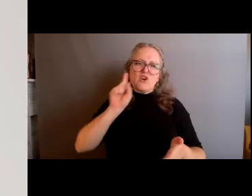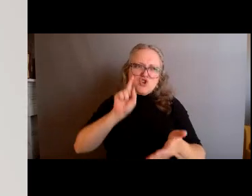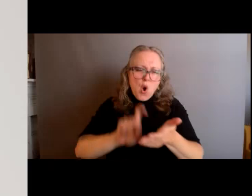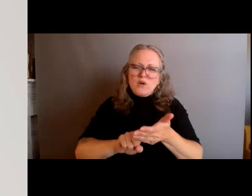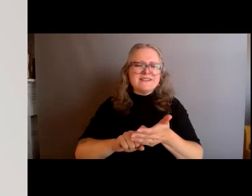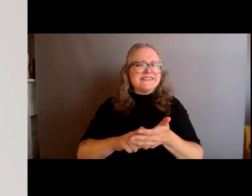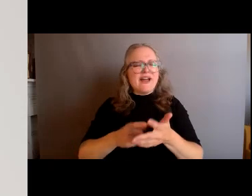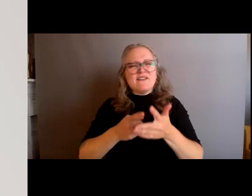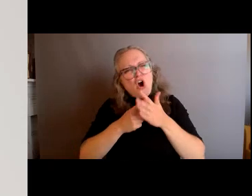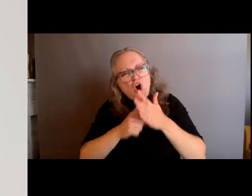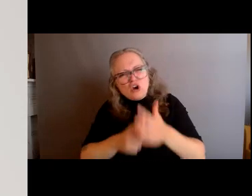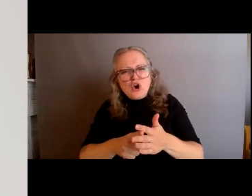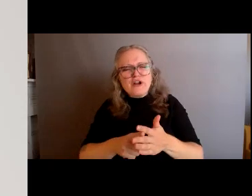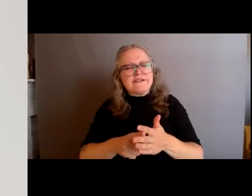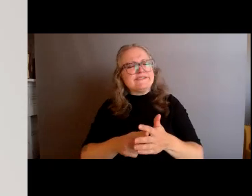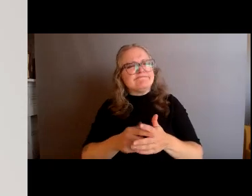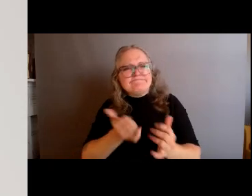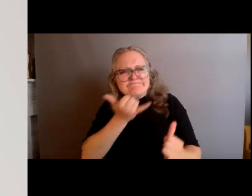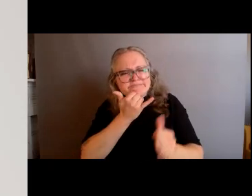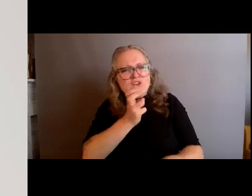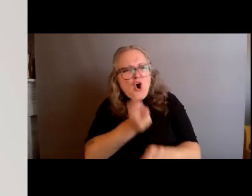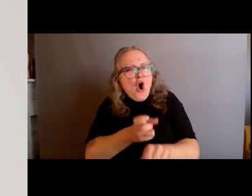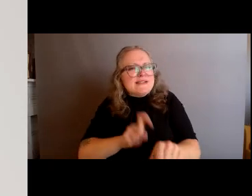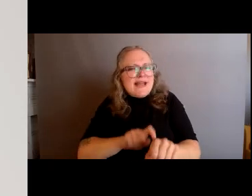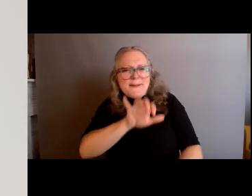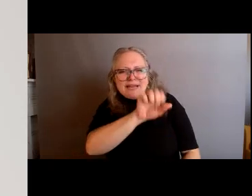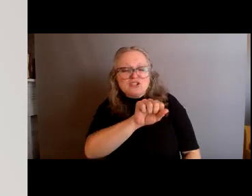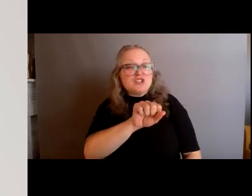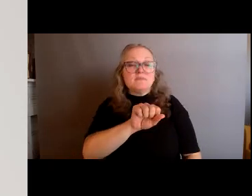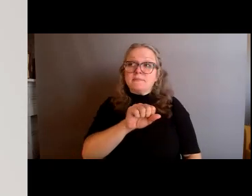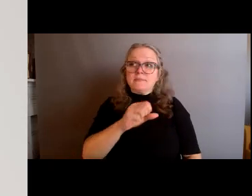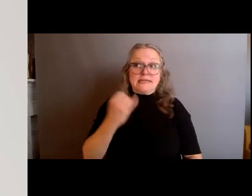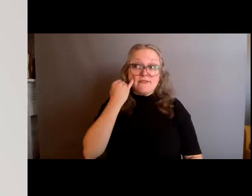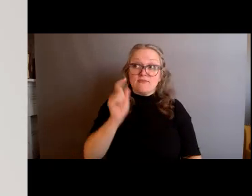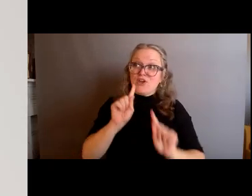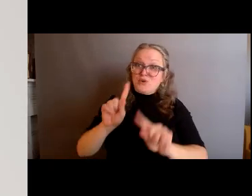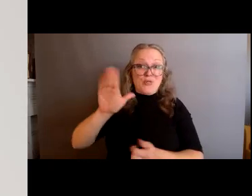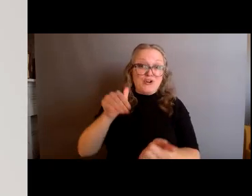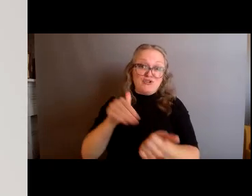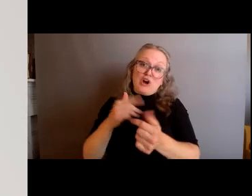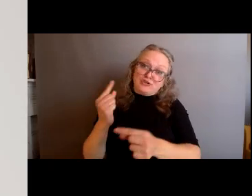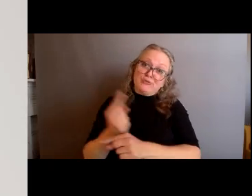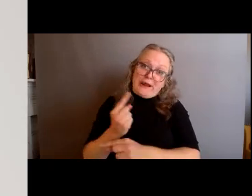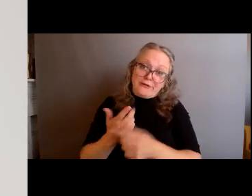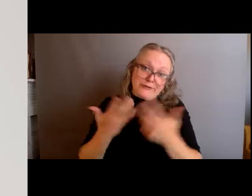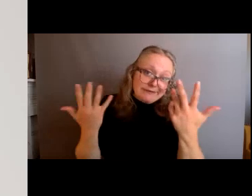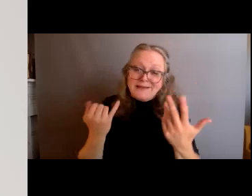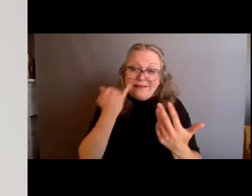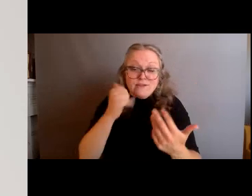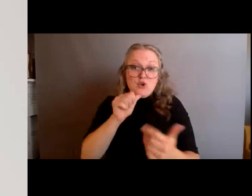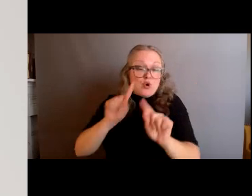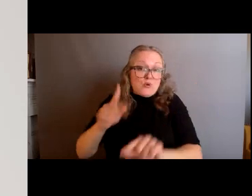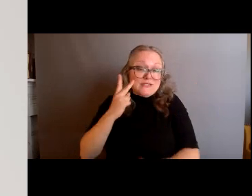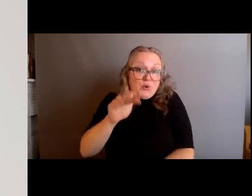bit of difficulty, but they've got to as long as they go to their doctor regularly. You know, if you don't go see your doctor, then yeah, you need to come in every once